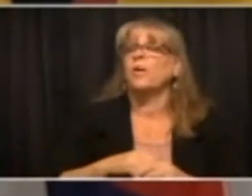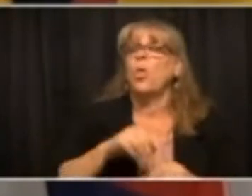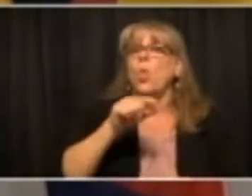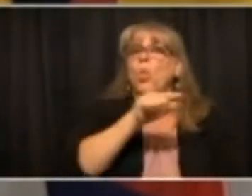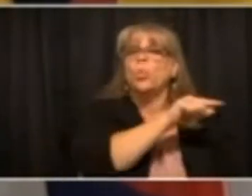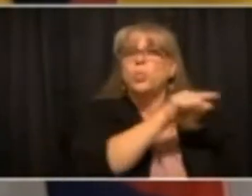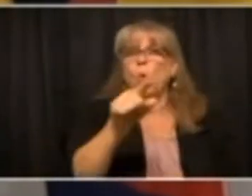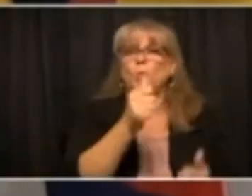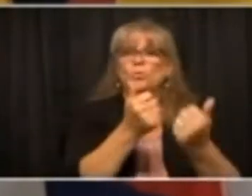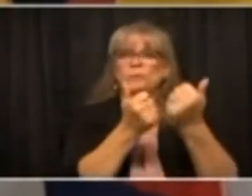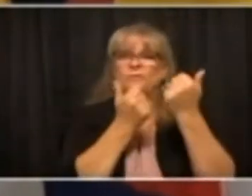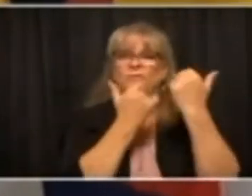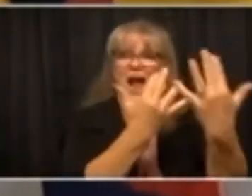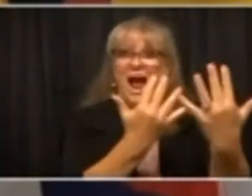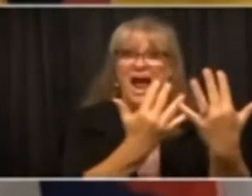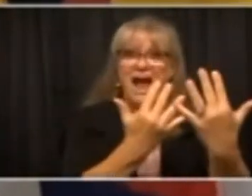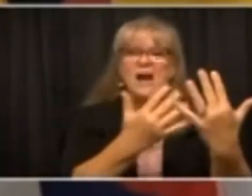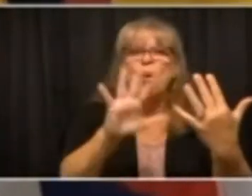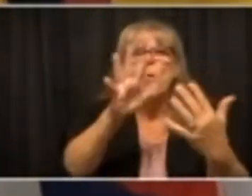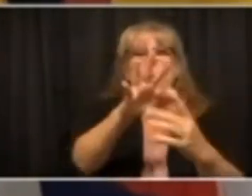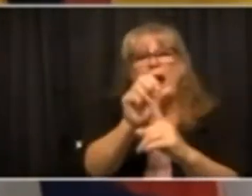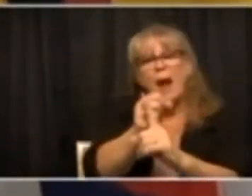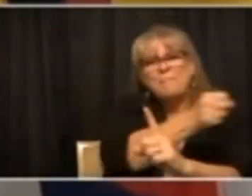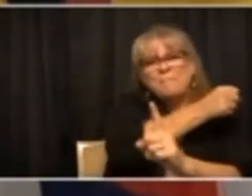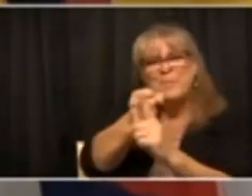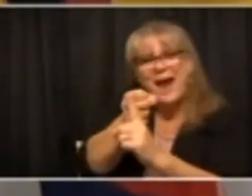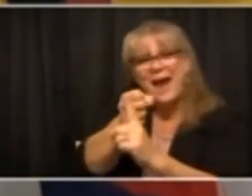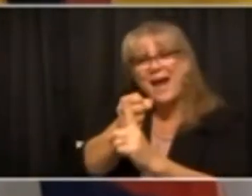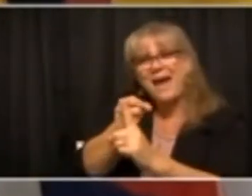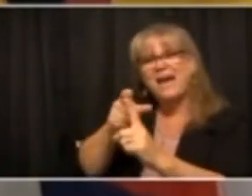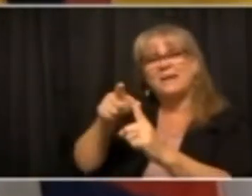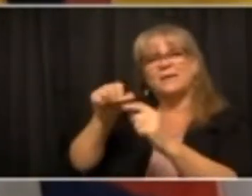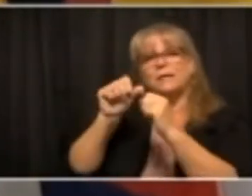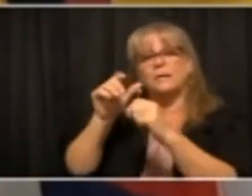our ongoing work to suppress uh covid we are joined by